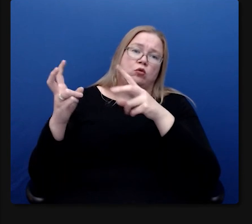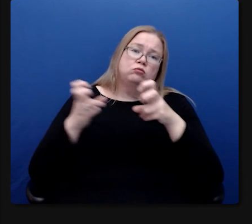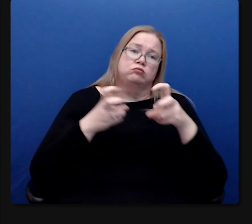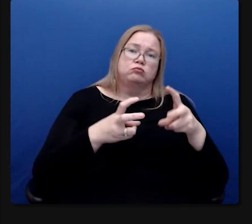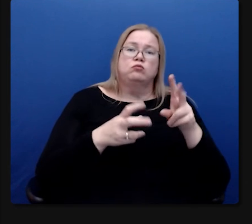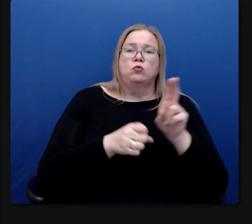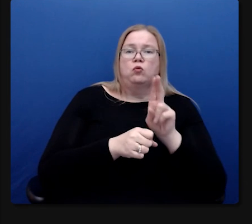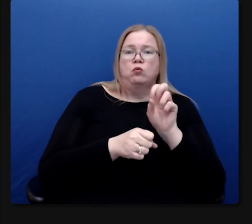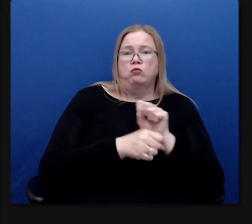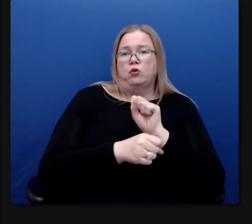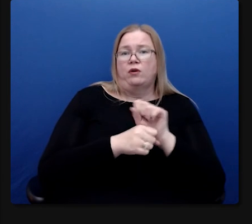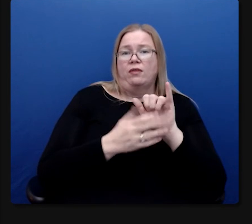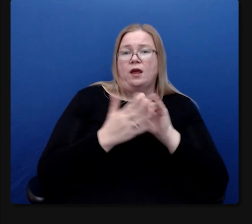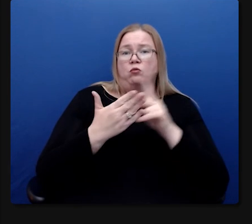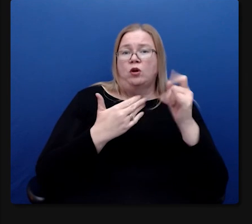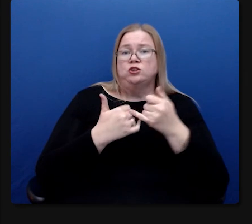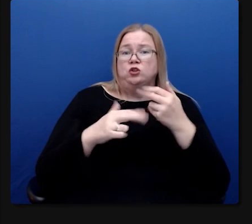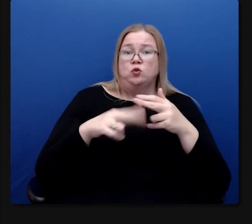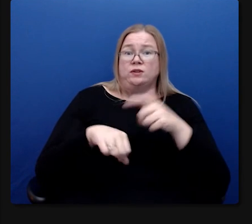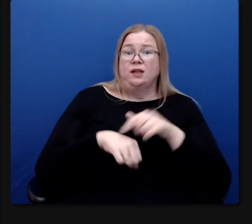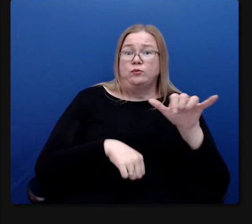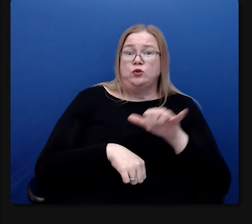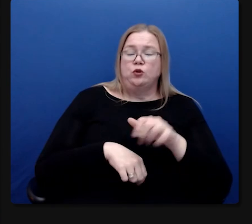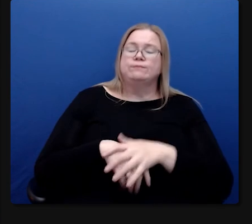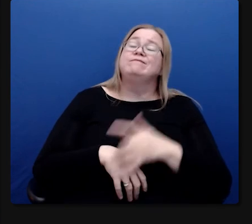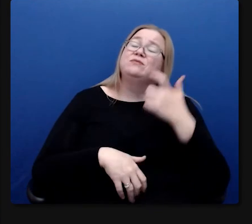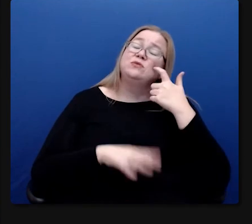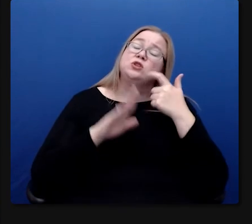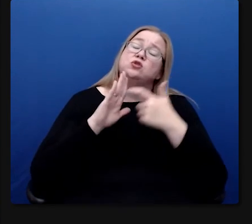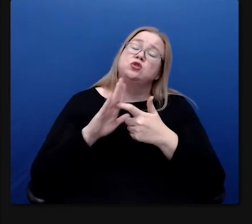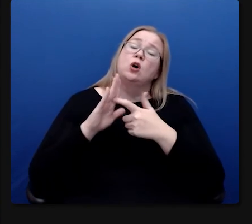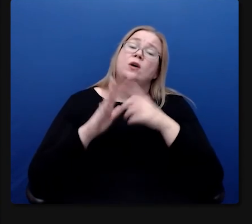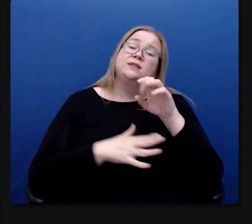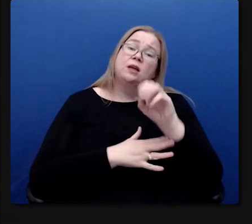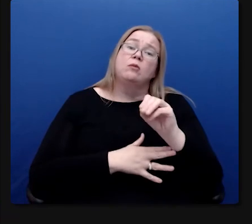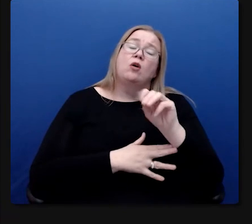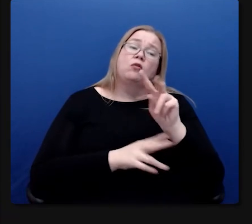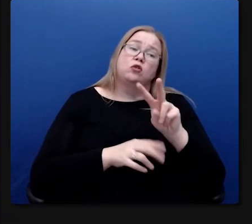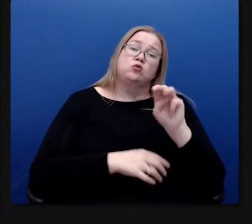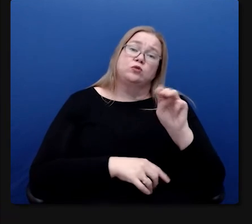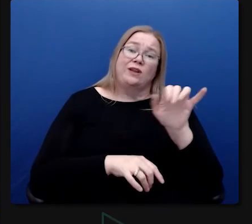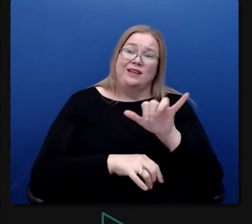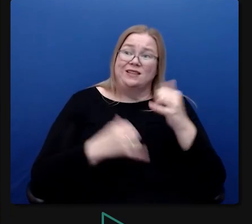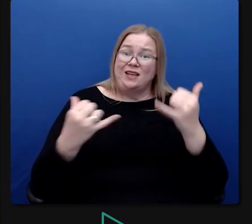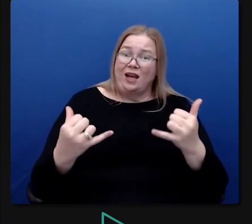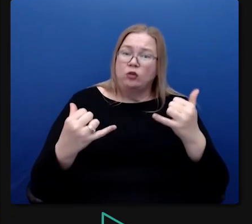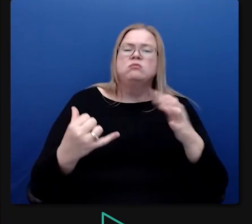and I could be working on that project in minutes as well. Since we just demoed the Game Development Virtual Machine as it is today,